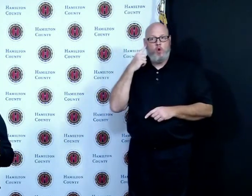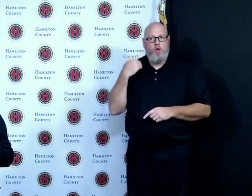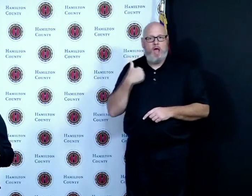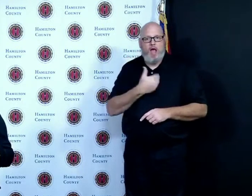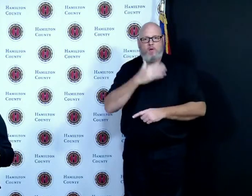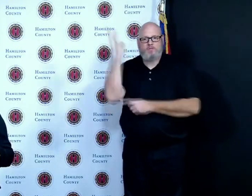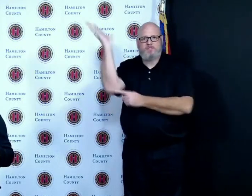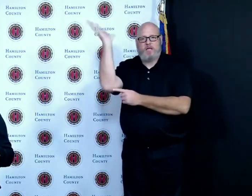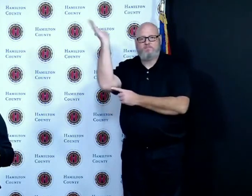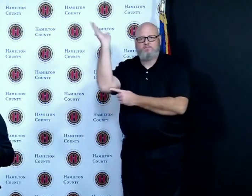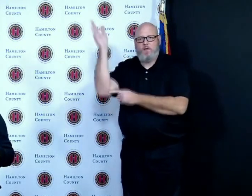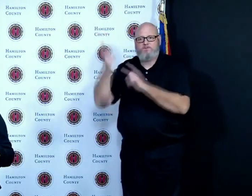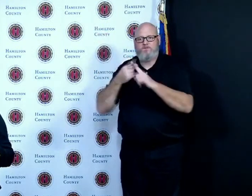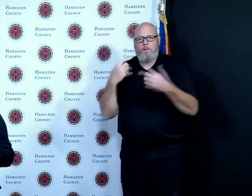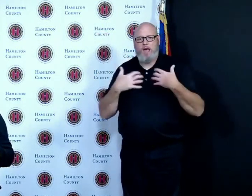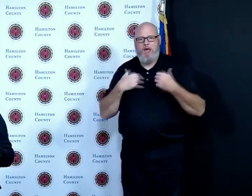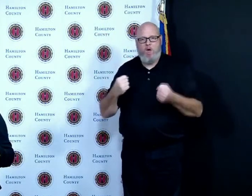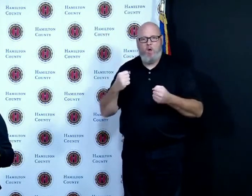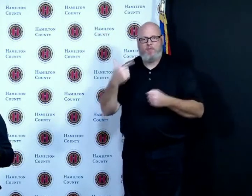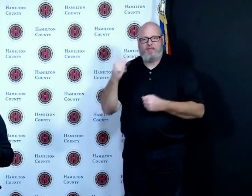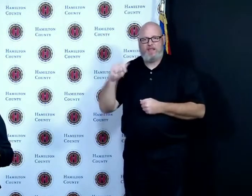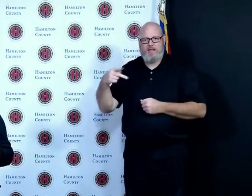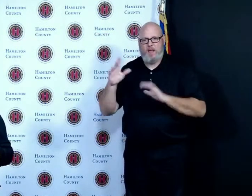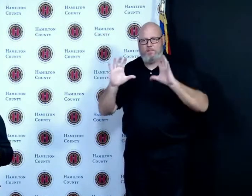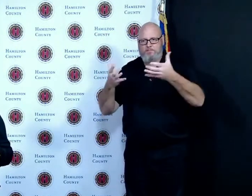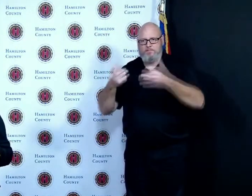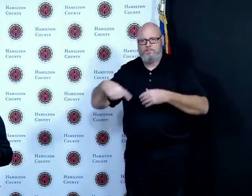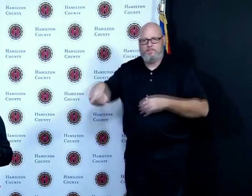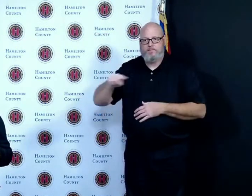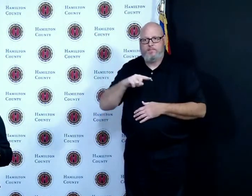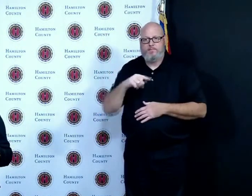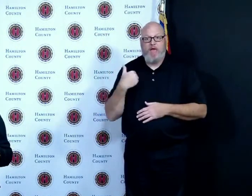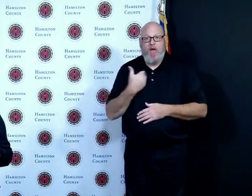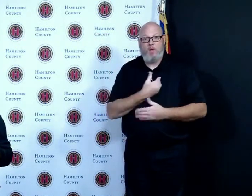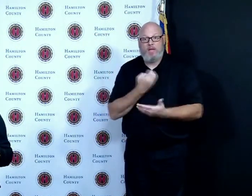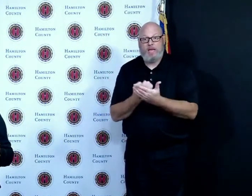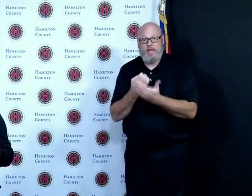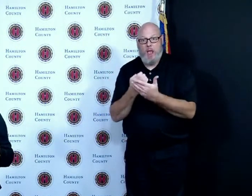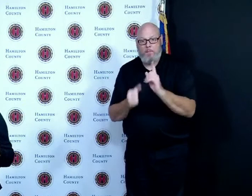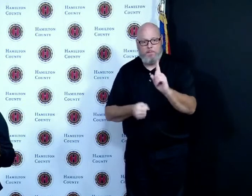they can have access to dollars that we have available and dollars that may become available